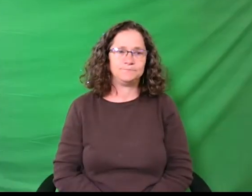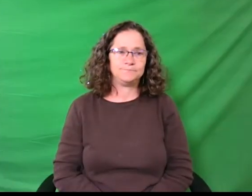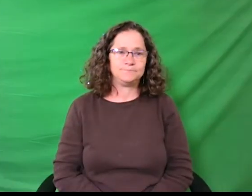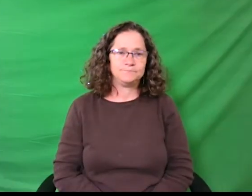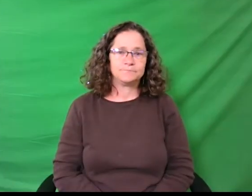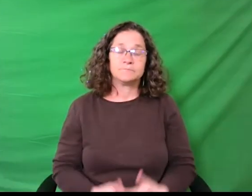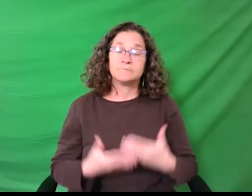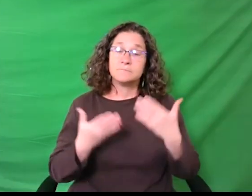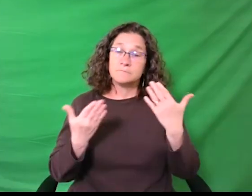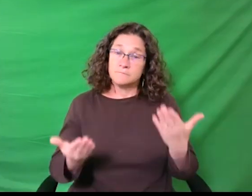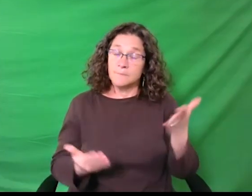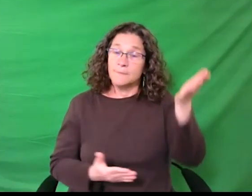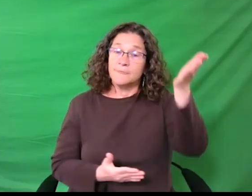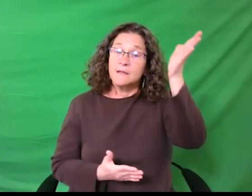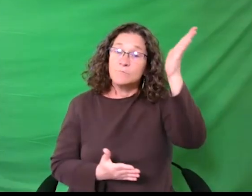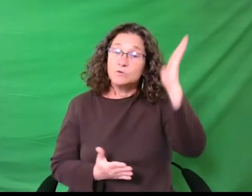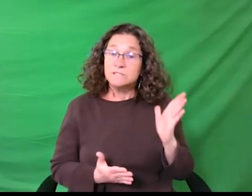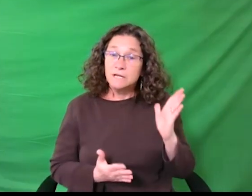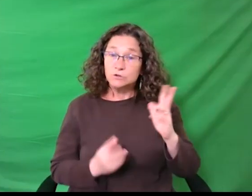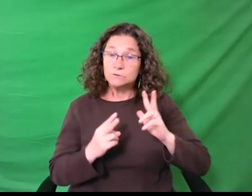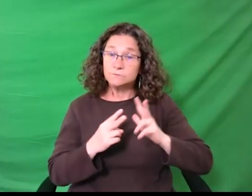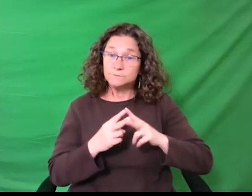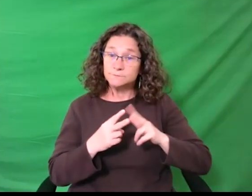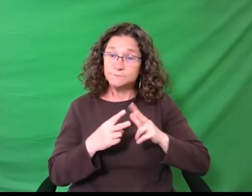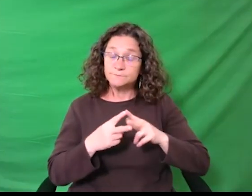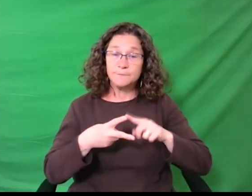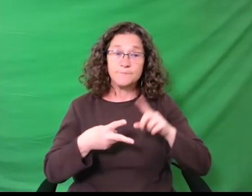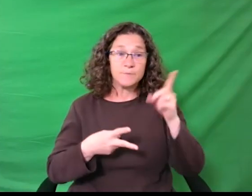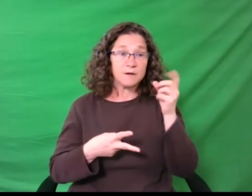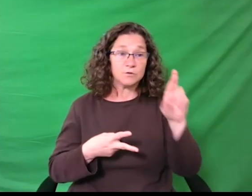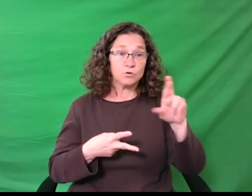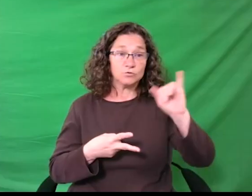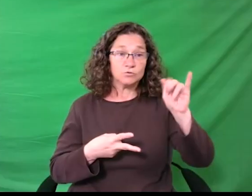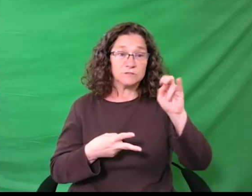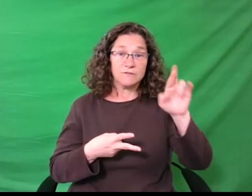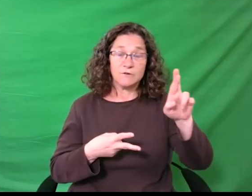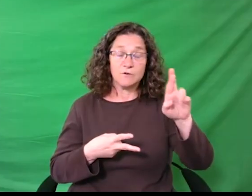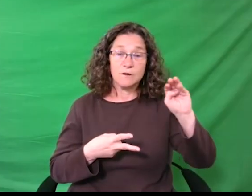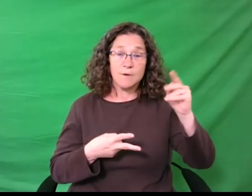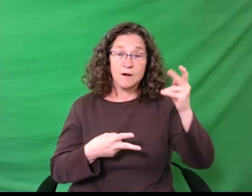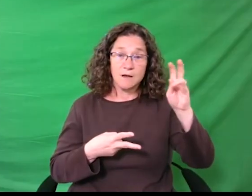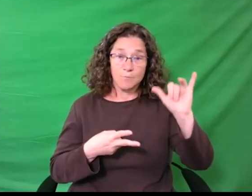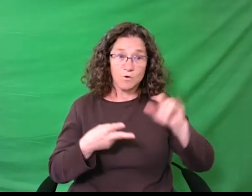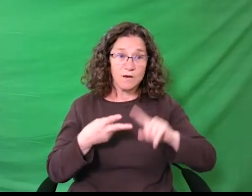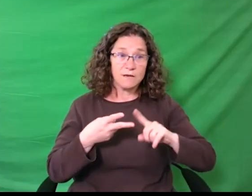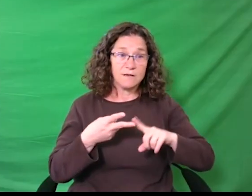To present on this topic, today, we have Dr. Jennifer Montgomery and Dr. Cathy Rasmussen.